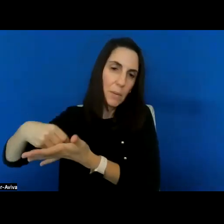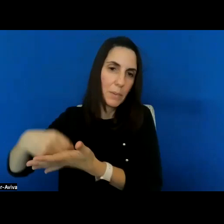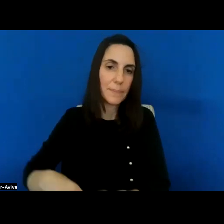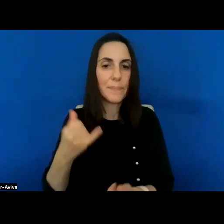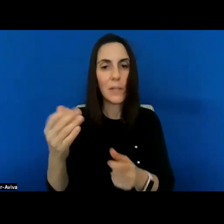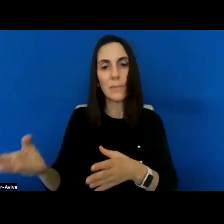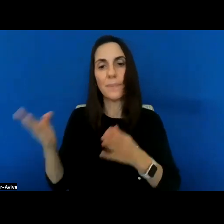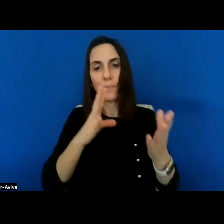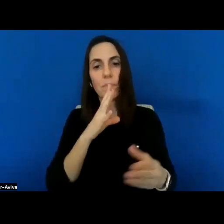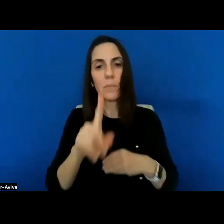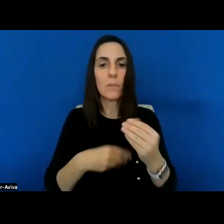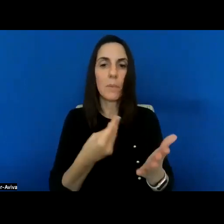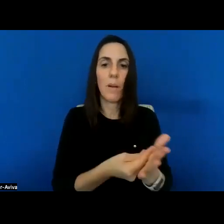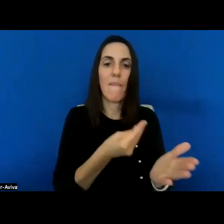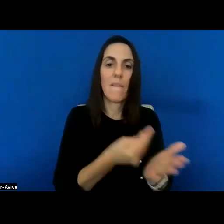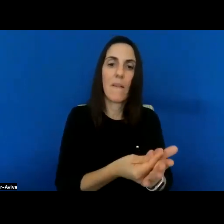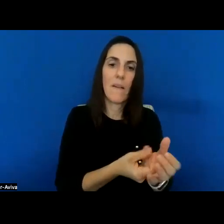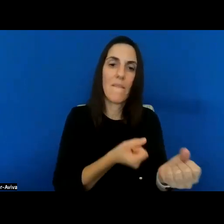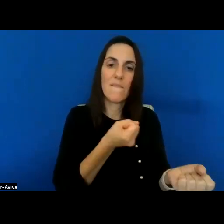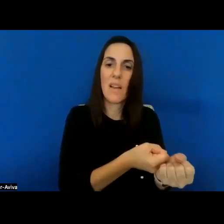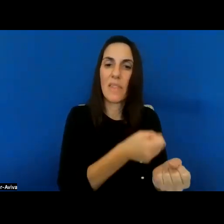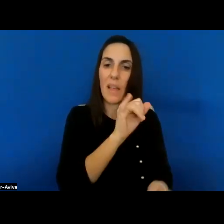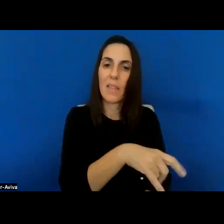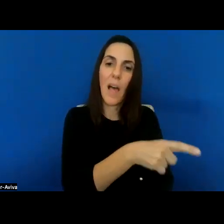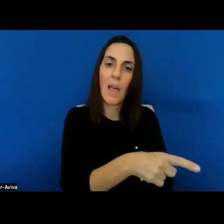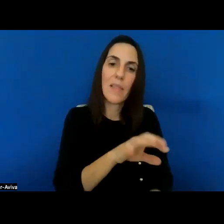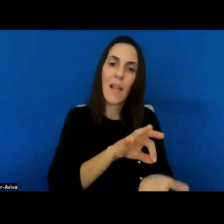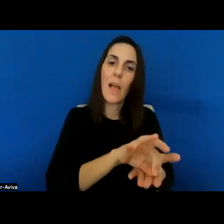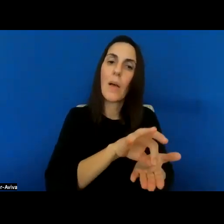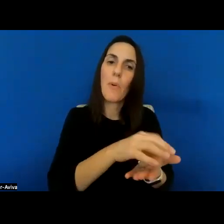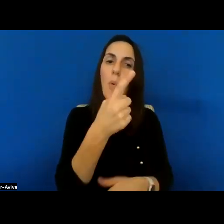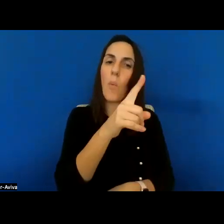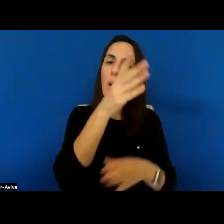11:37:21 Got some questions on. Well, one question is, do you have special needs?